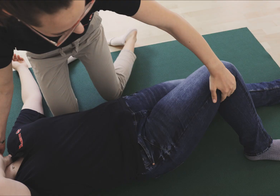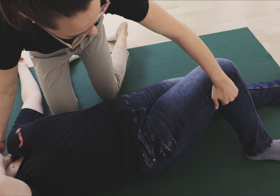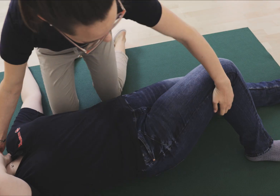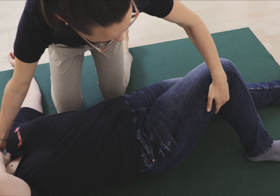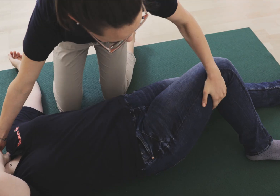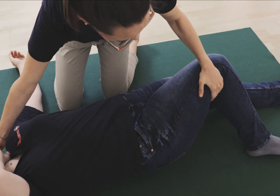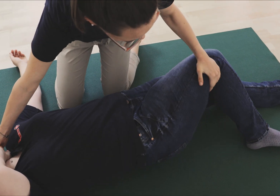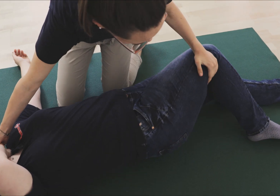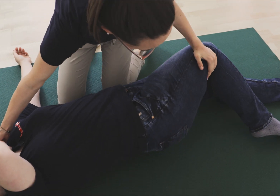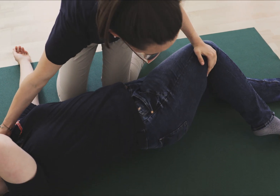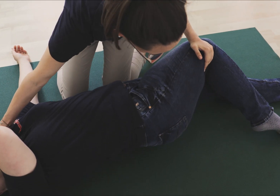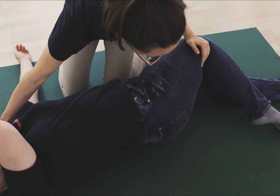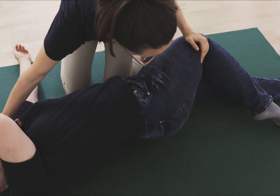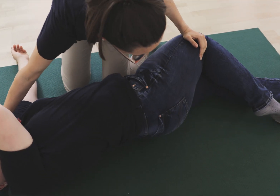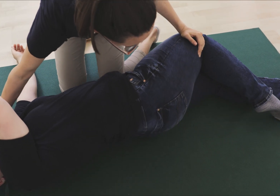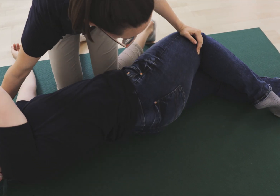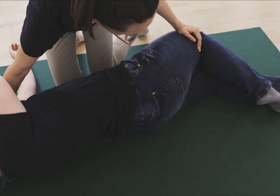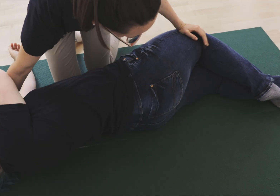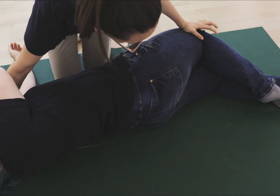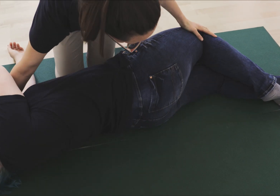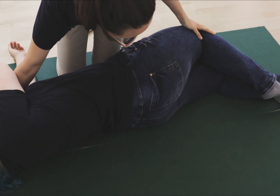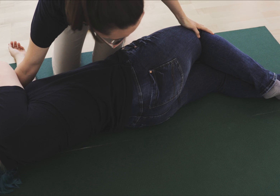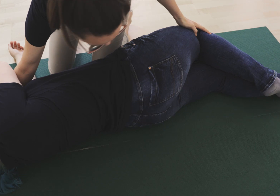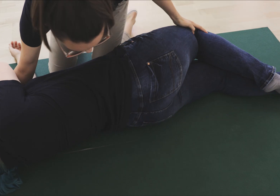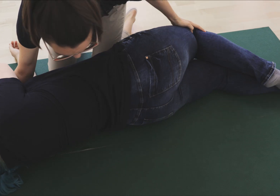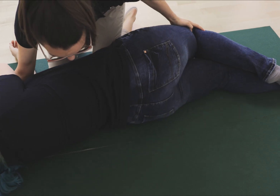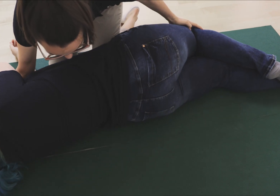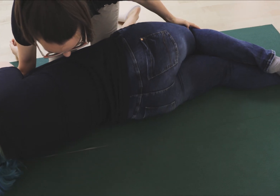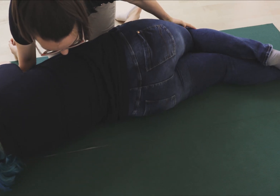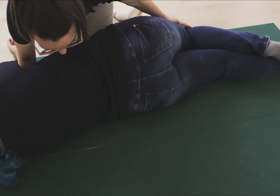Carefully roll the person onto their side by pulling on the bent knee